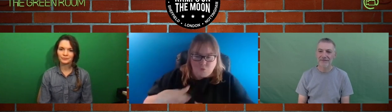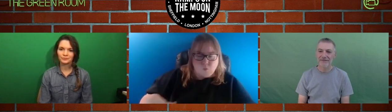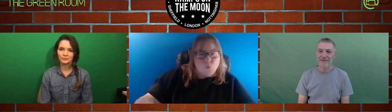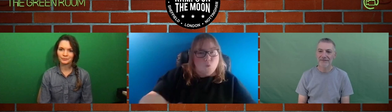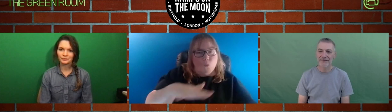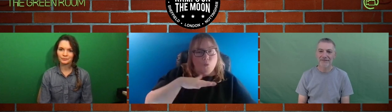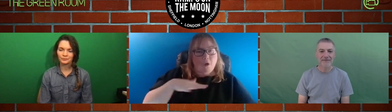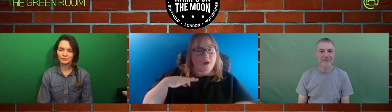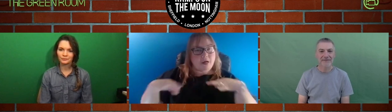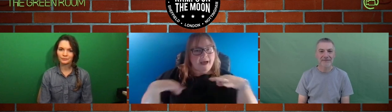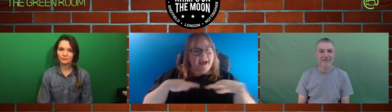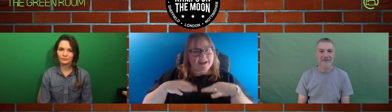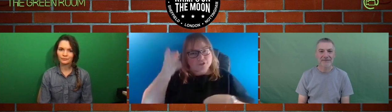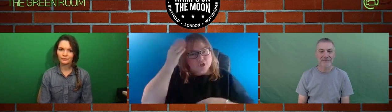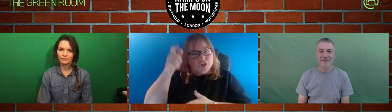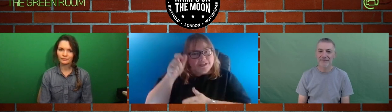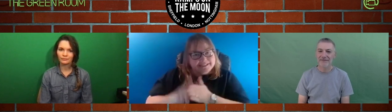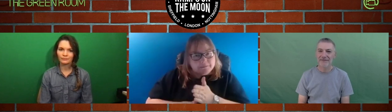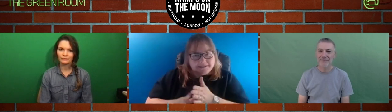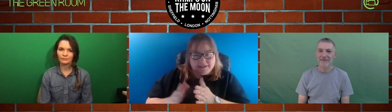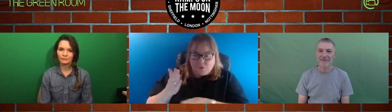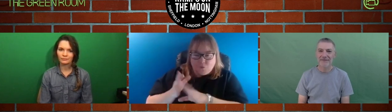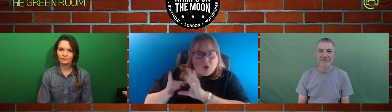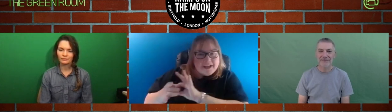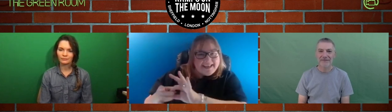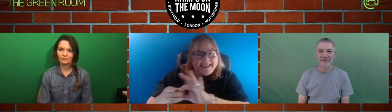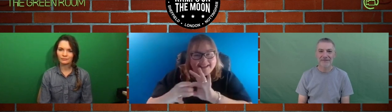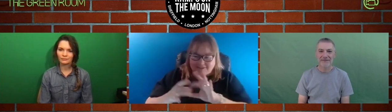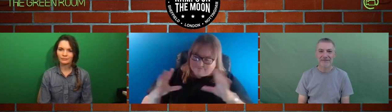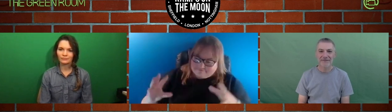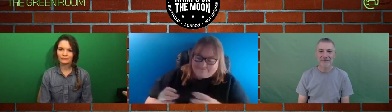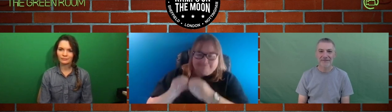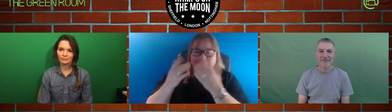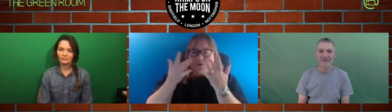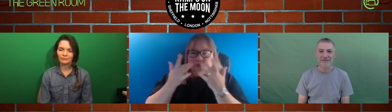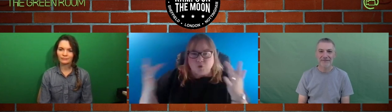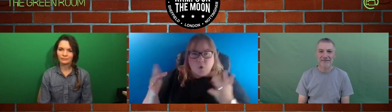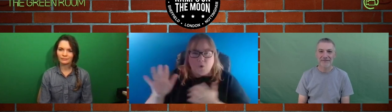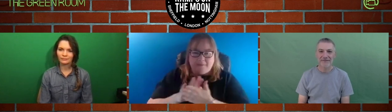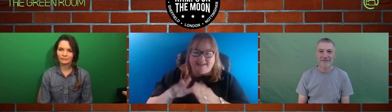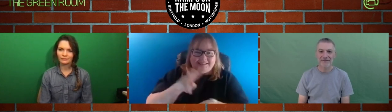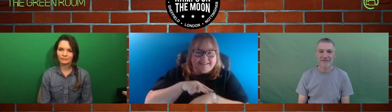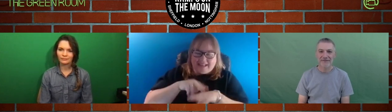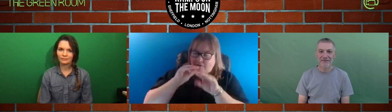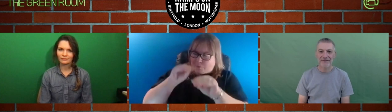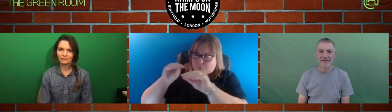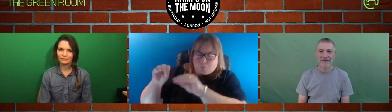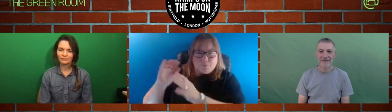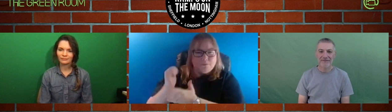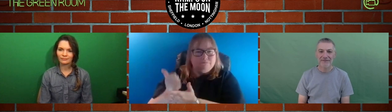work together to create that show so there's loads of really trained and brilliant staff, there's not one-to-one support for everyone.